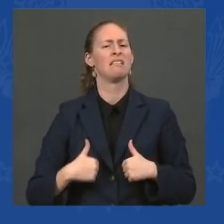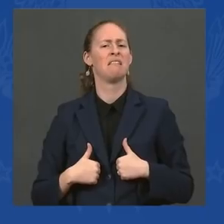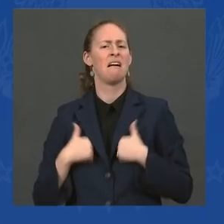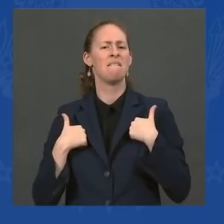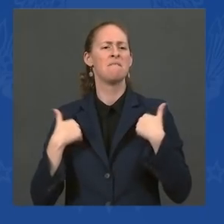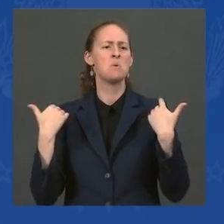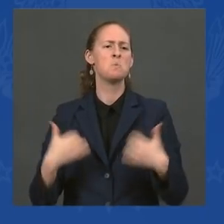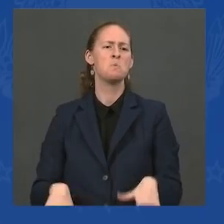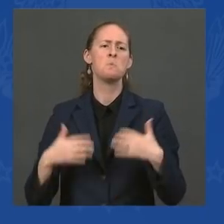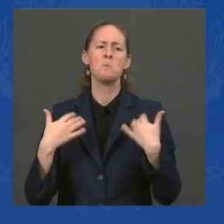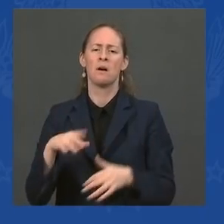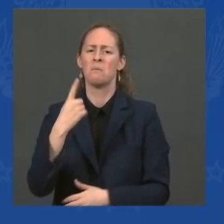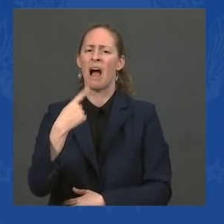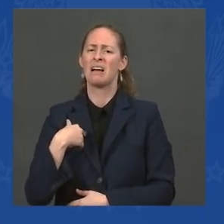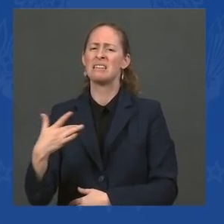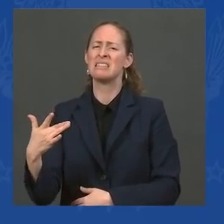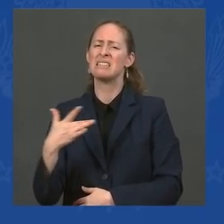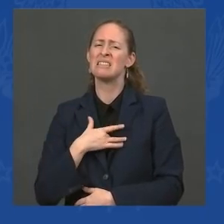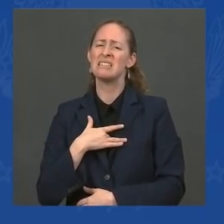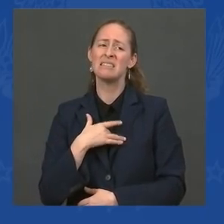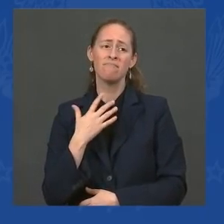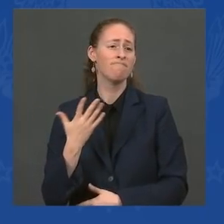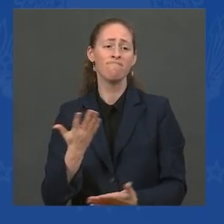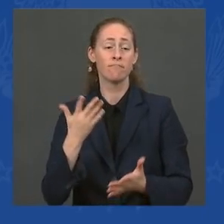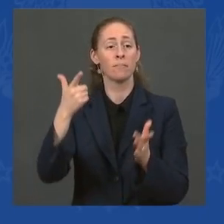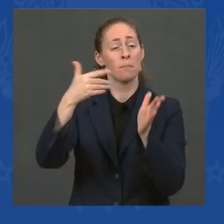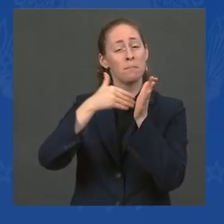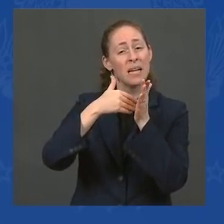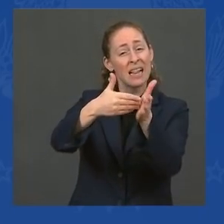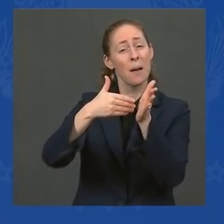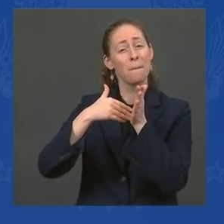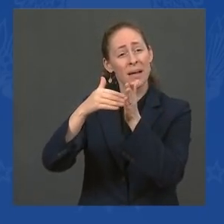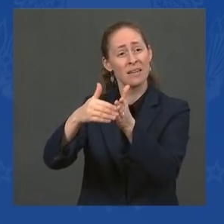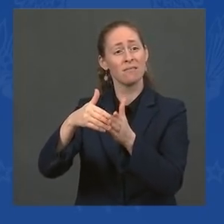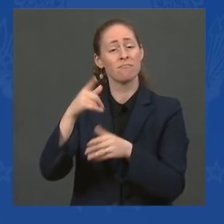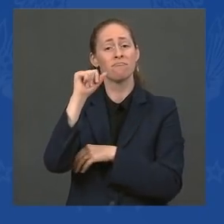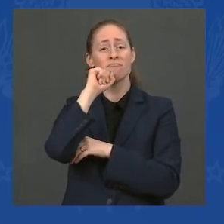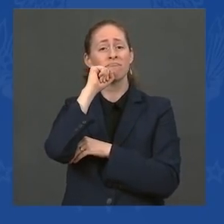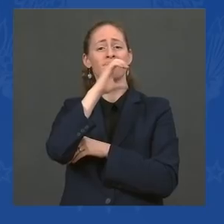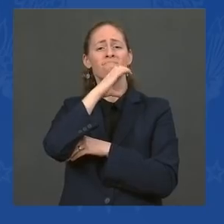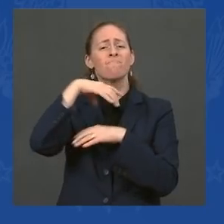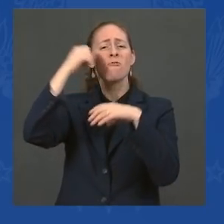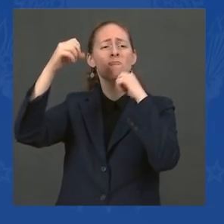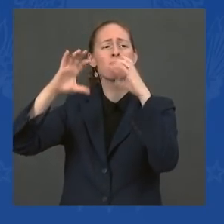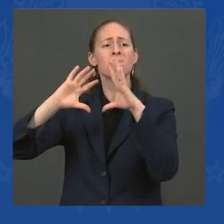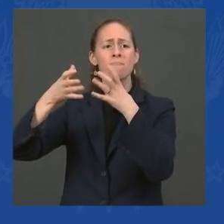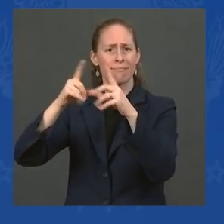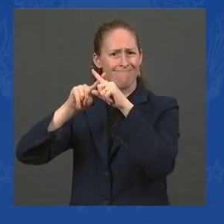millions of seniors who depend on Social Security for their support would have to make awful choices,